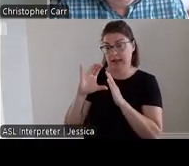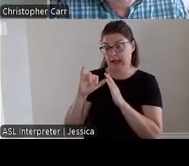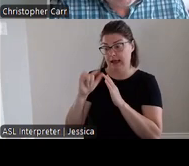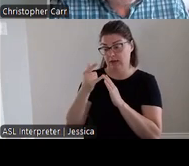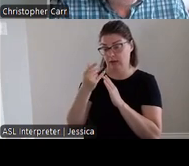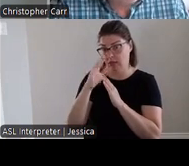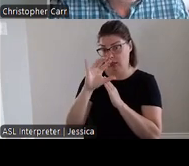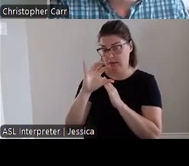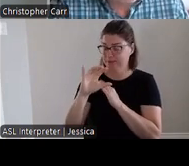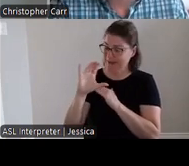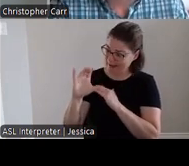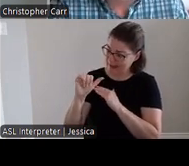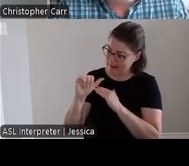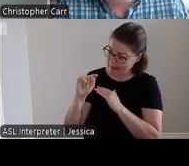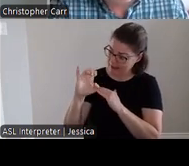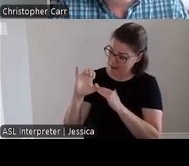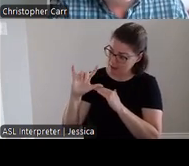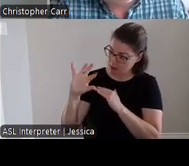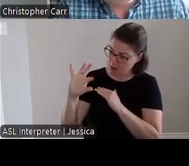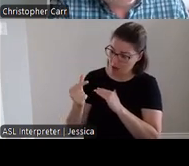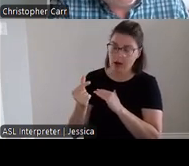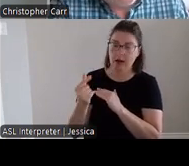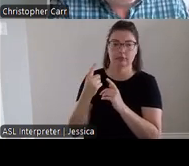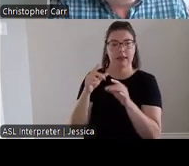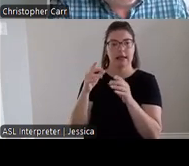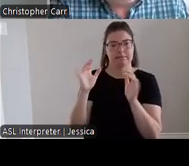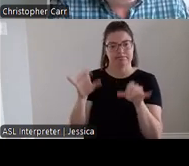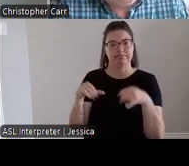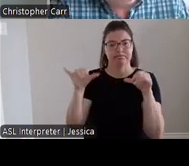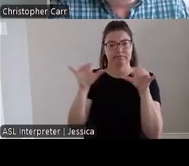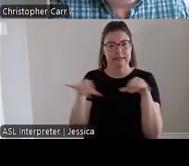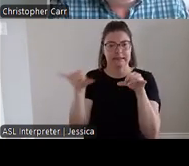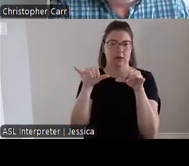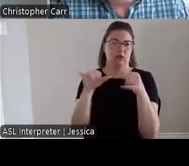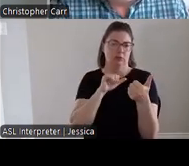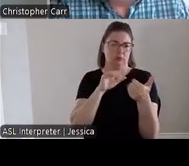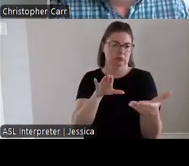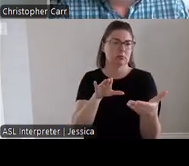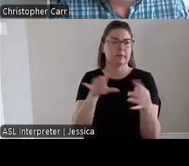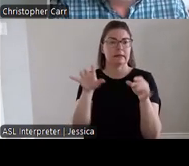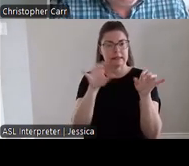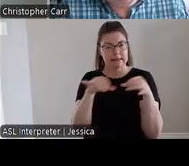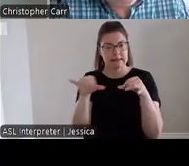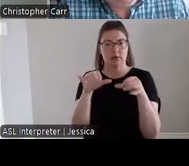by standardized metadata practices. Developing standards, multilingual thesauri, and